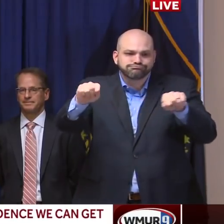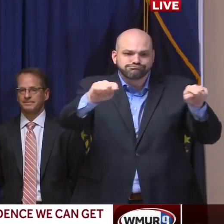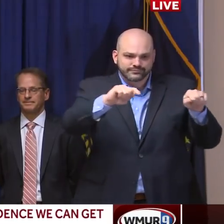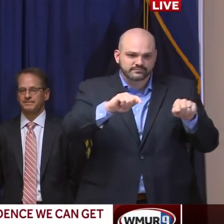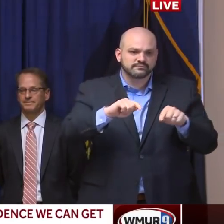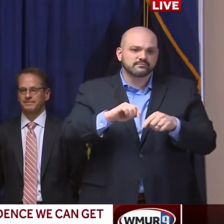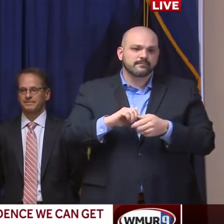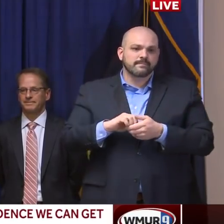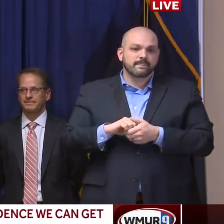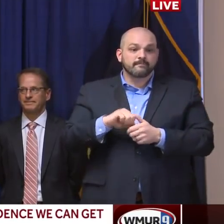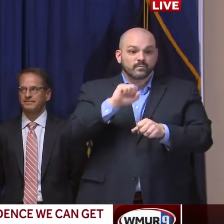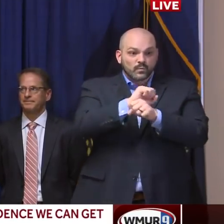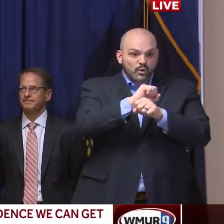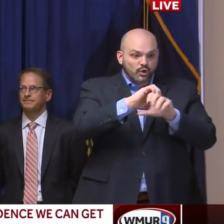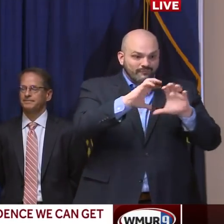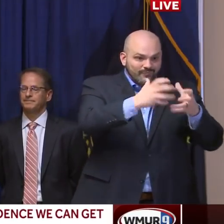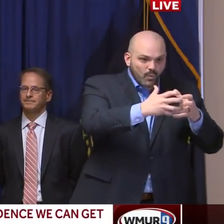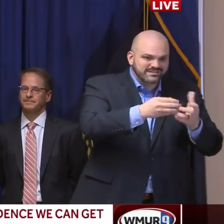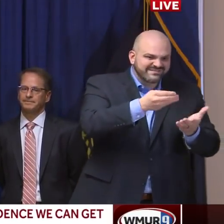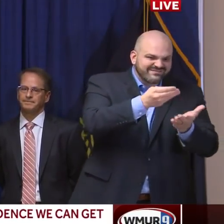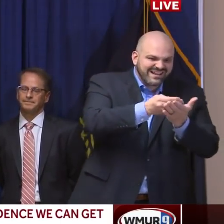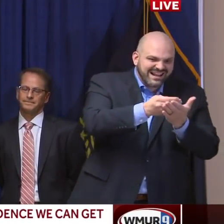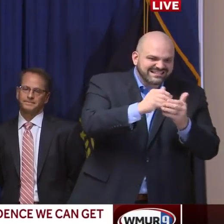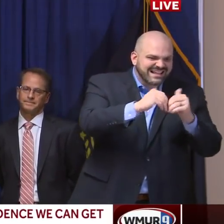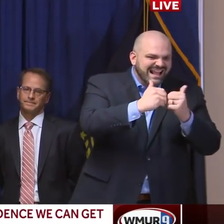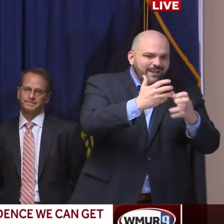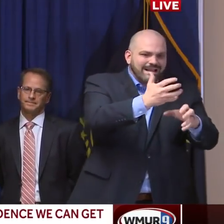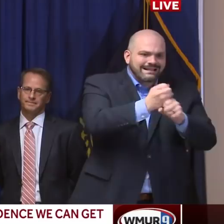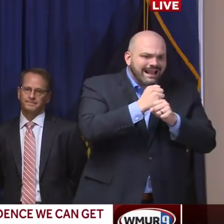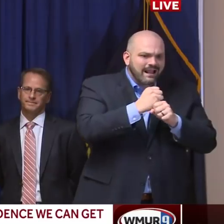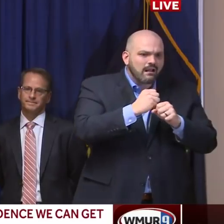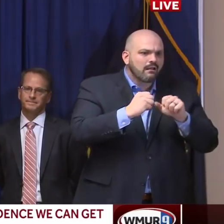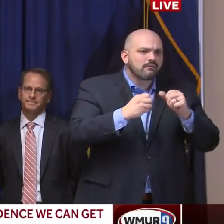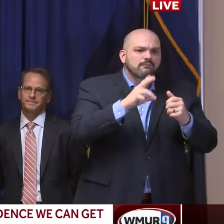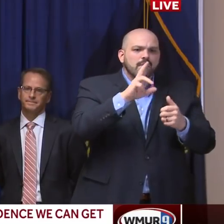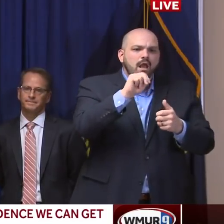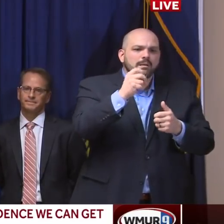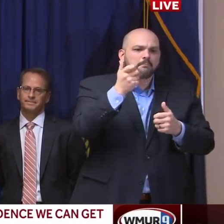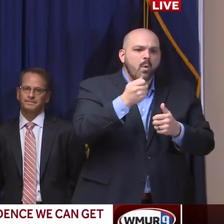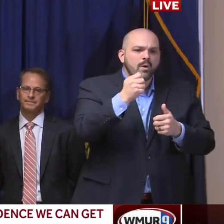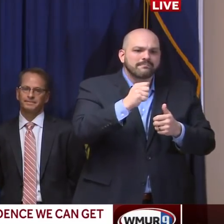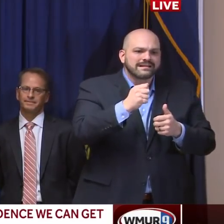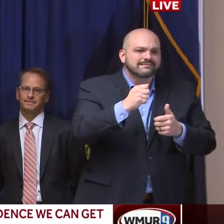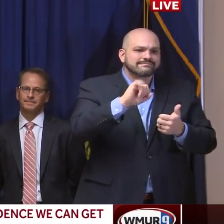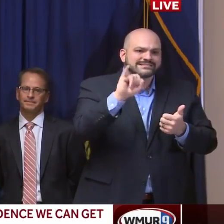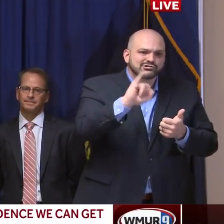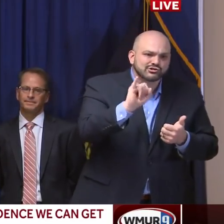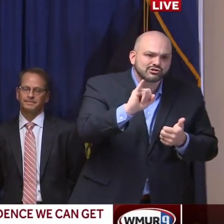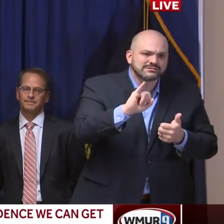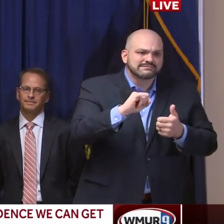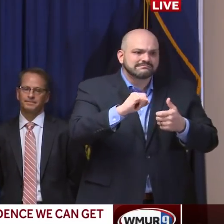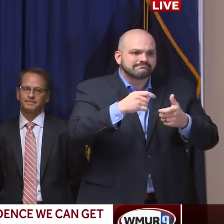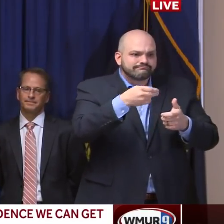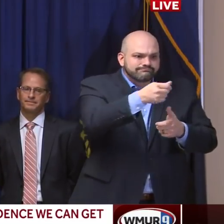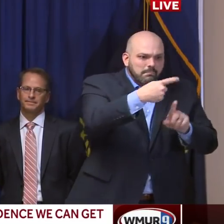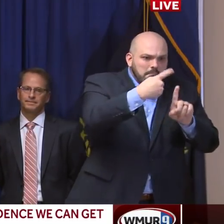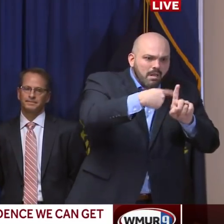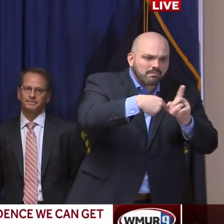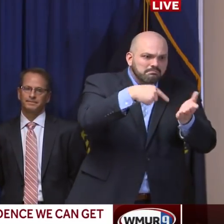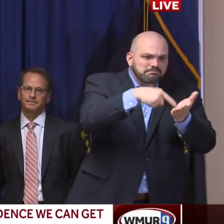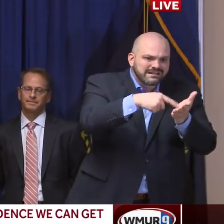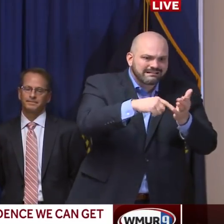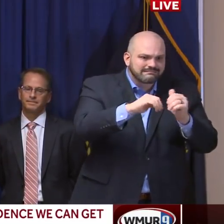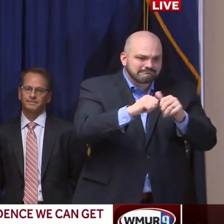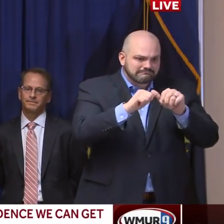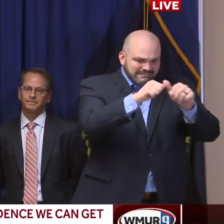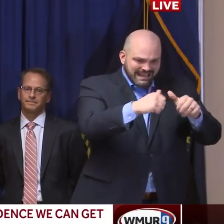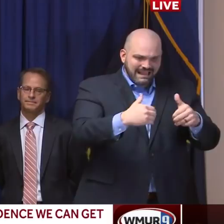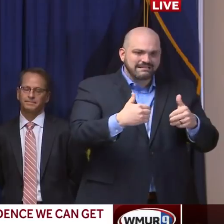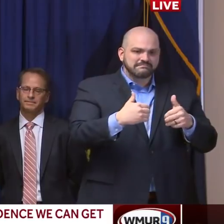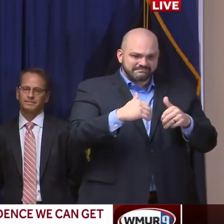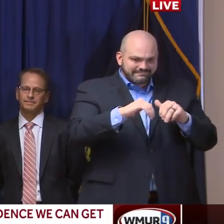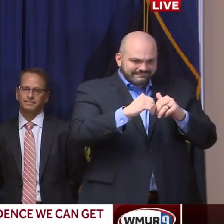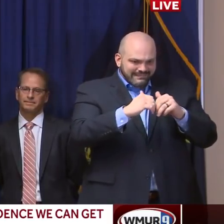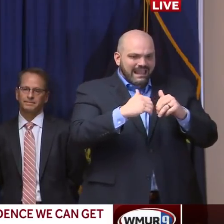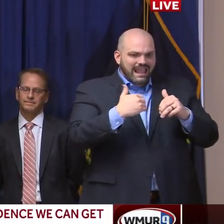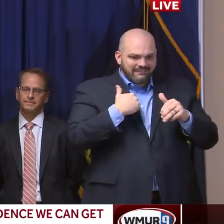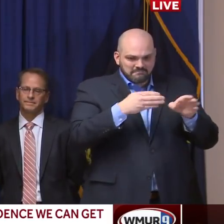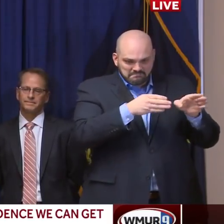WHETHER WORKFORCE ISSUES THAT MAY REVOLVE AROUND FINANCES, BUT I WANT TO MAKE SURE FOLKS CAN ACCESS ON THE PERMIT INSURANCE SO THEY ARE PAYING THE RENT AND CAN KEEP THE LIGHT ON, ALL THE